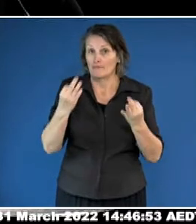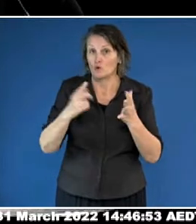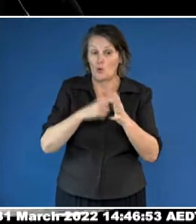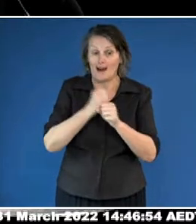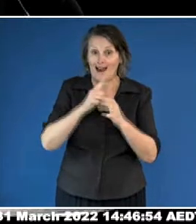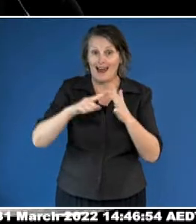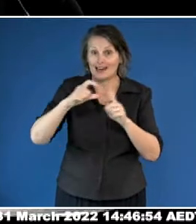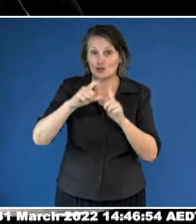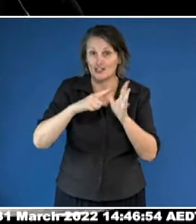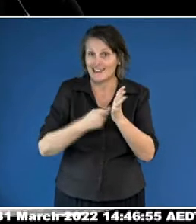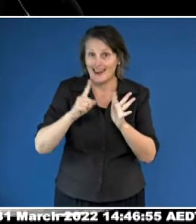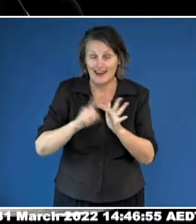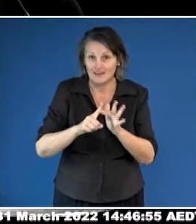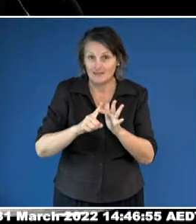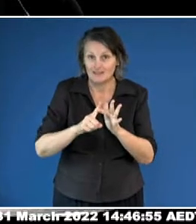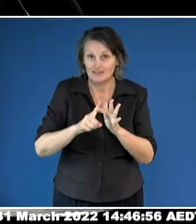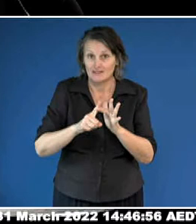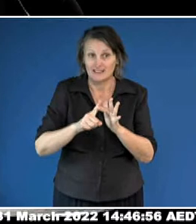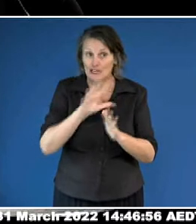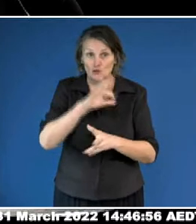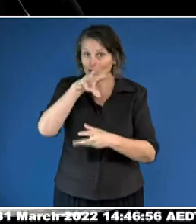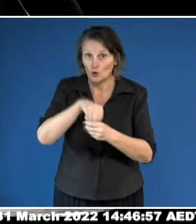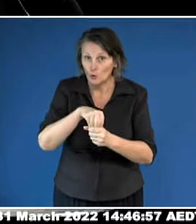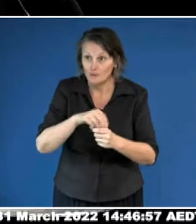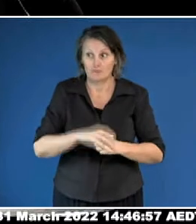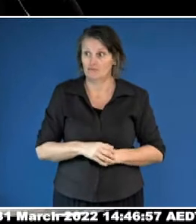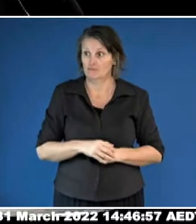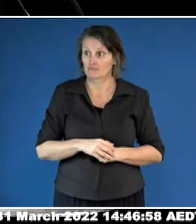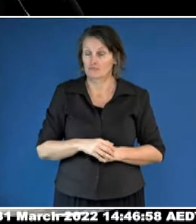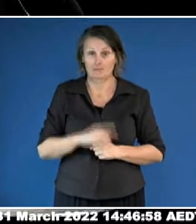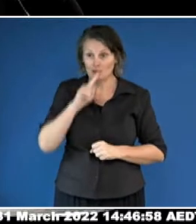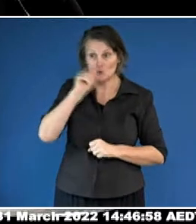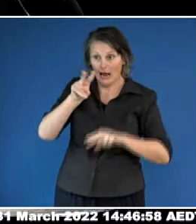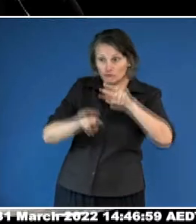So residential aged care isn't included, group homes, other forms of segregated and